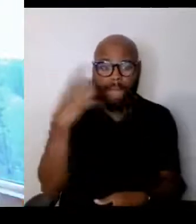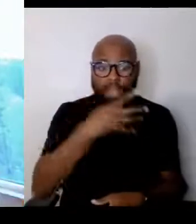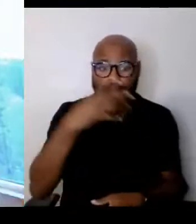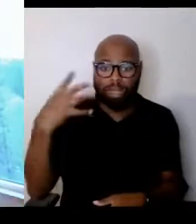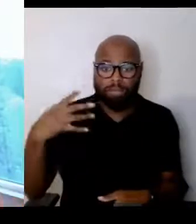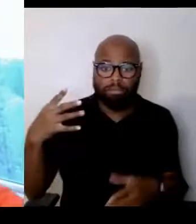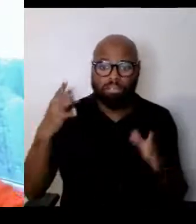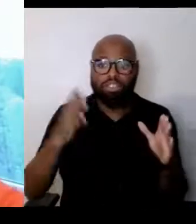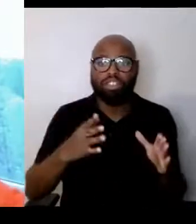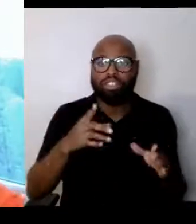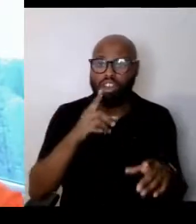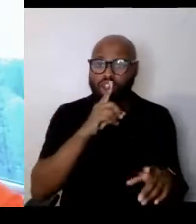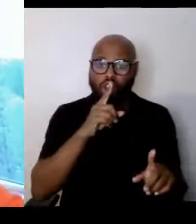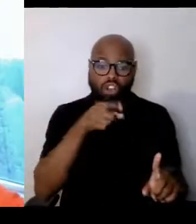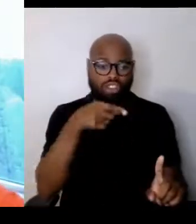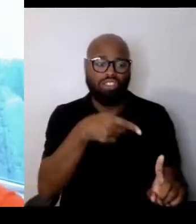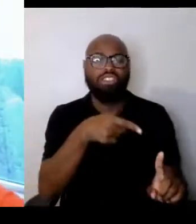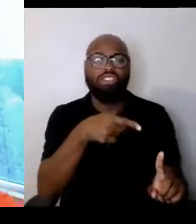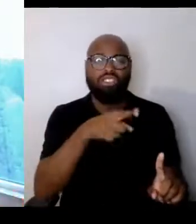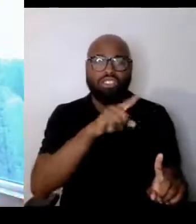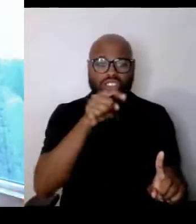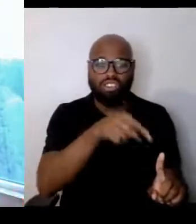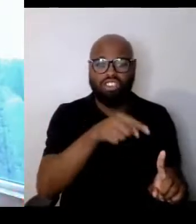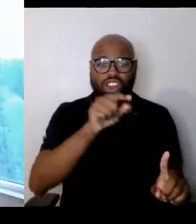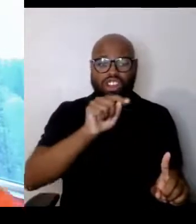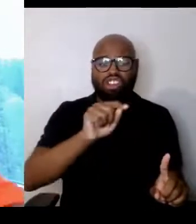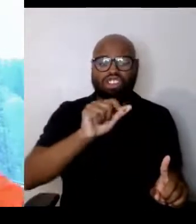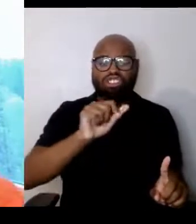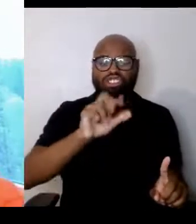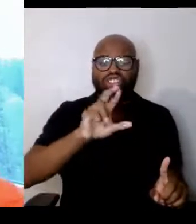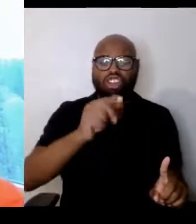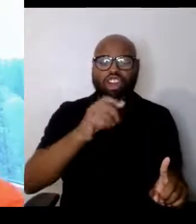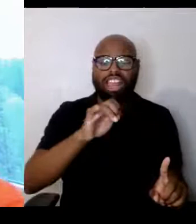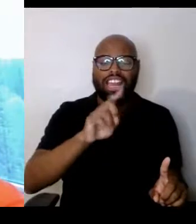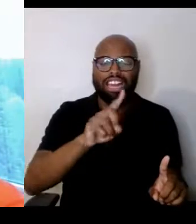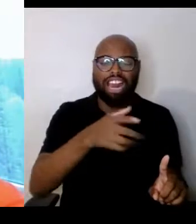and they're criminalized at a higher rate. And I think it's important to name,